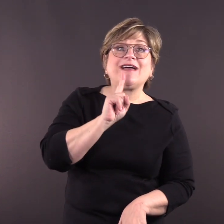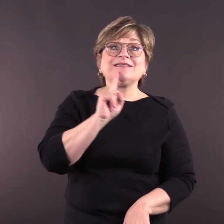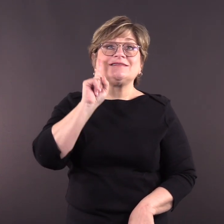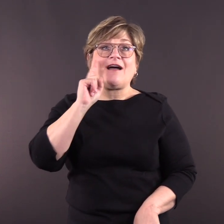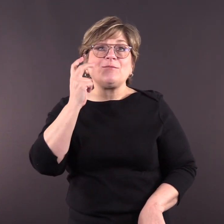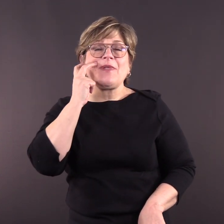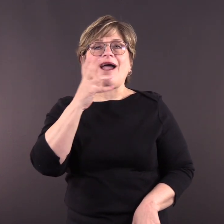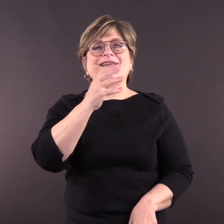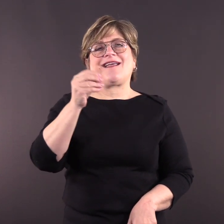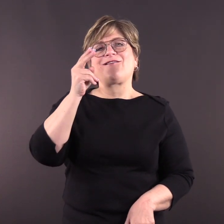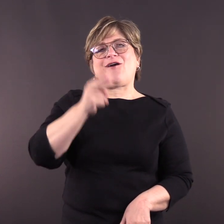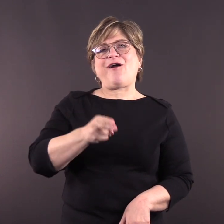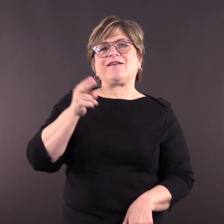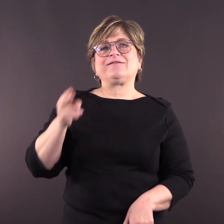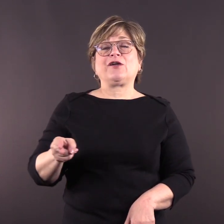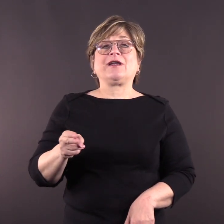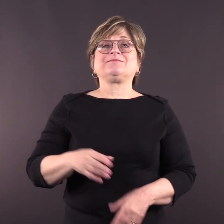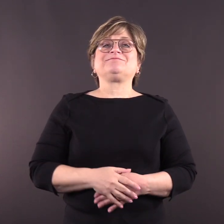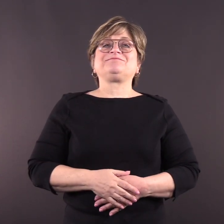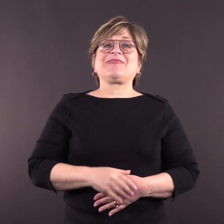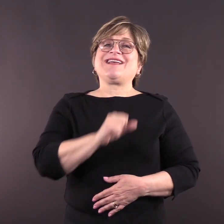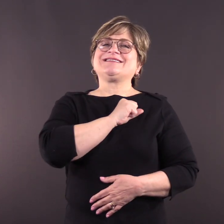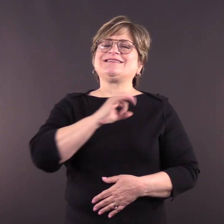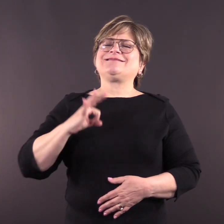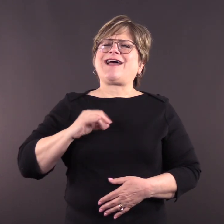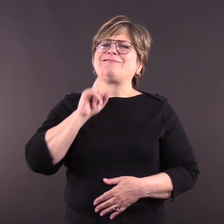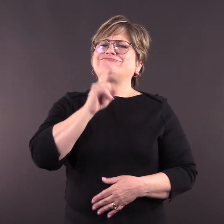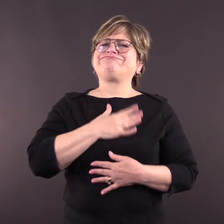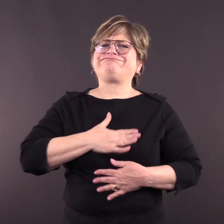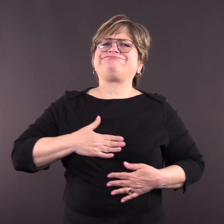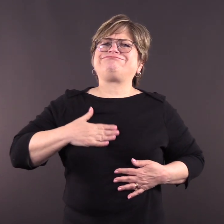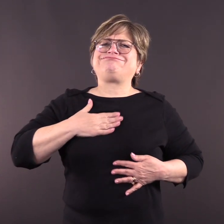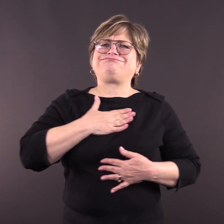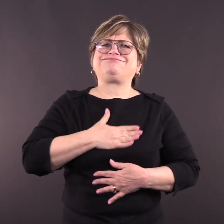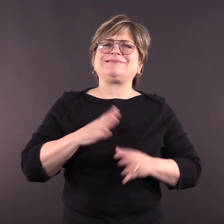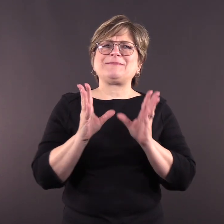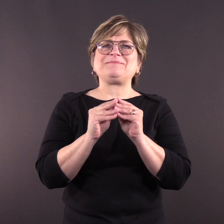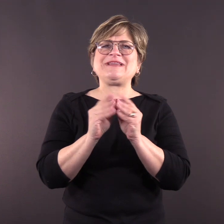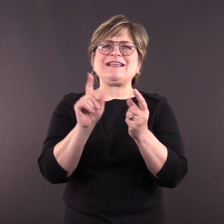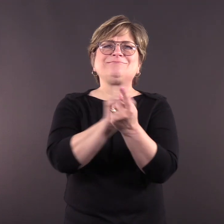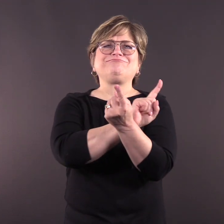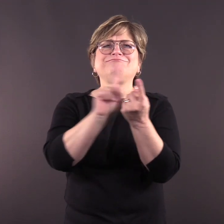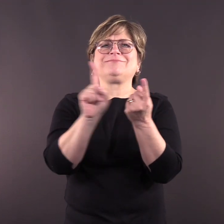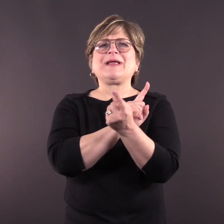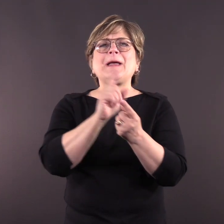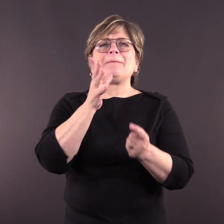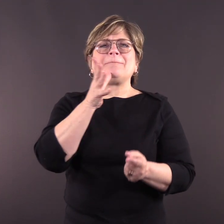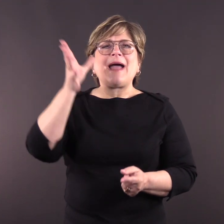deafblind, or hard of hearing. The staff enjoyed meeting parents and